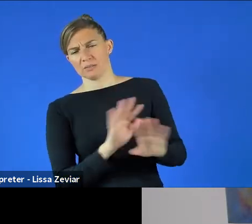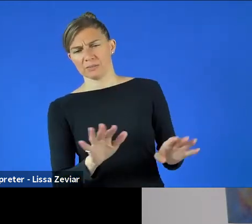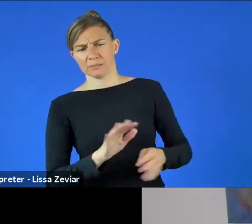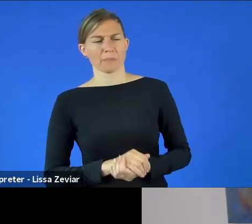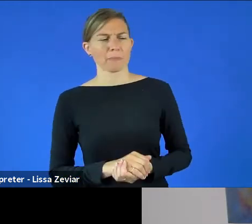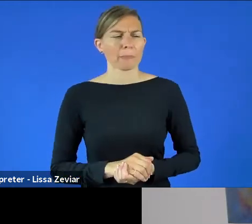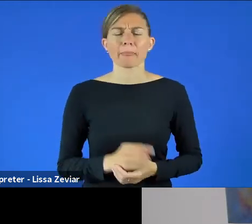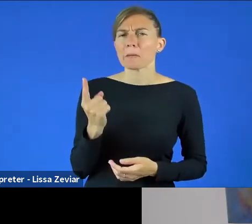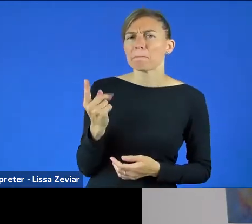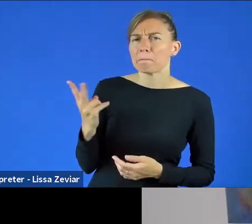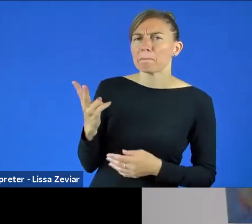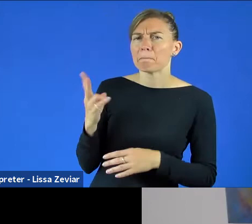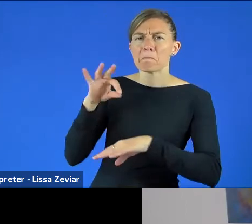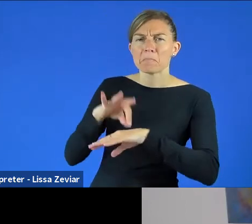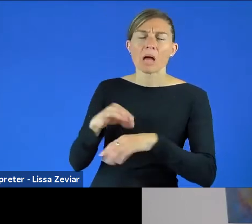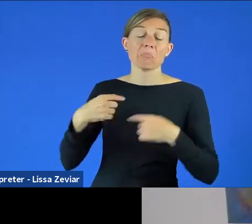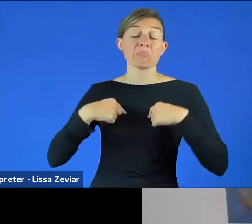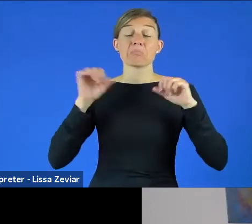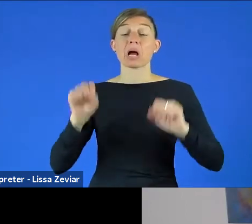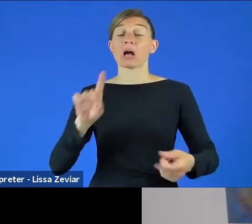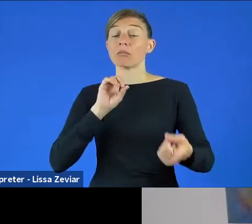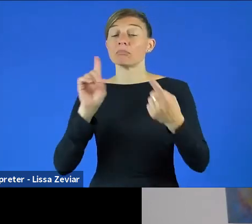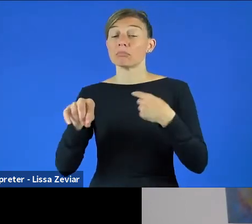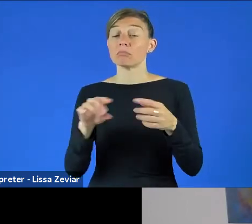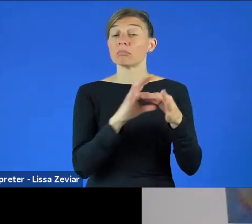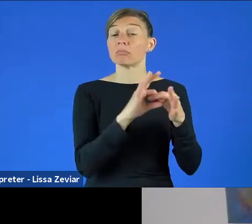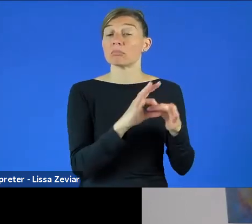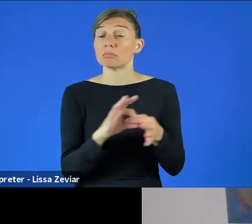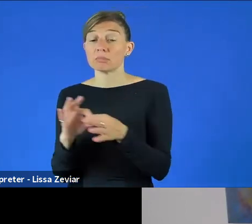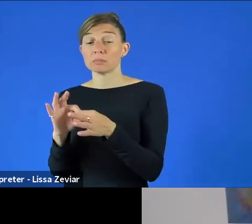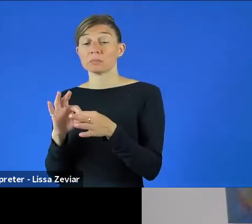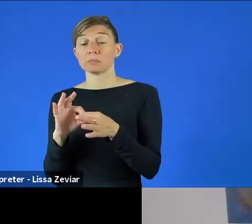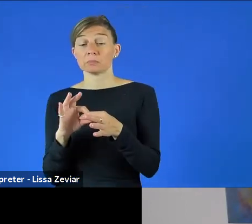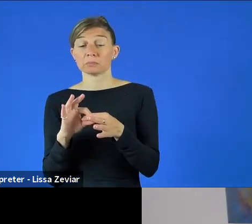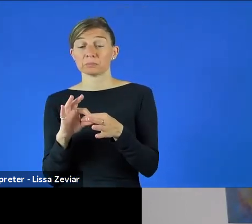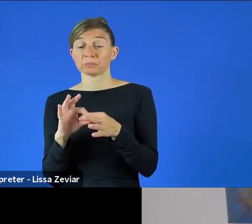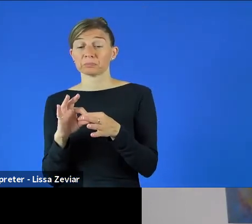So, I can take the question on the digital services and markets act